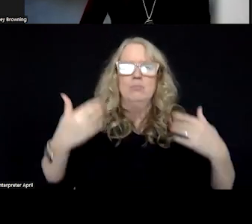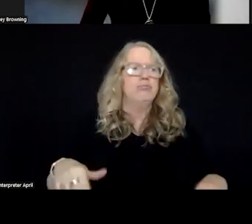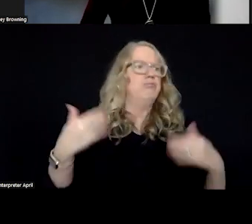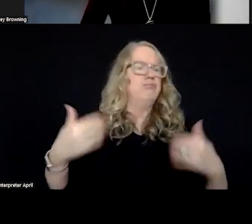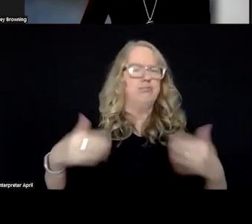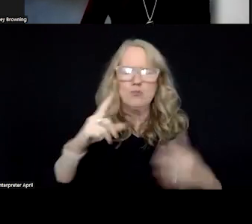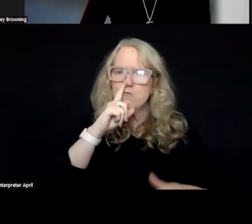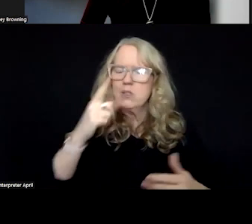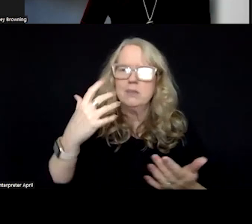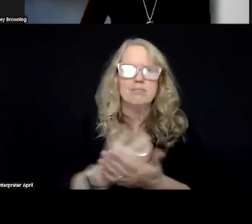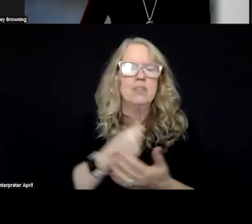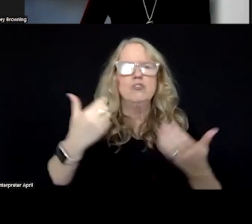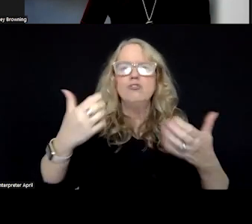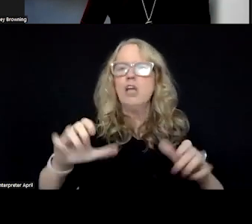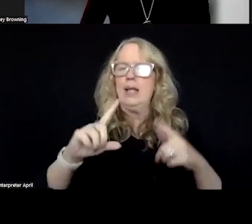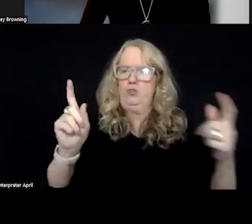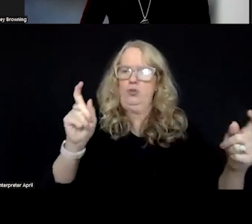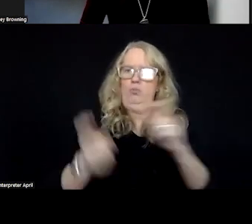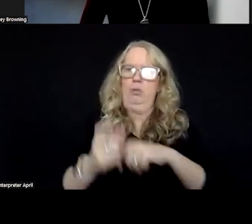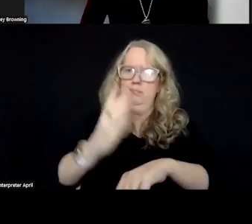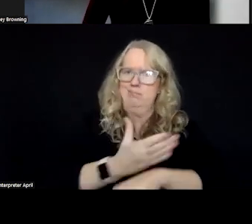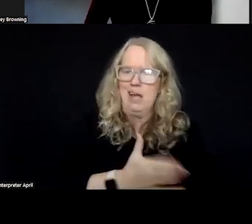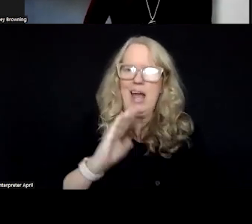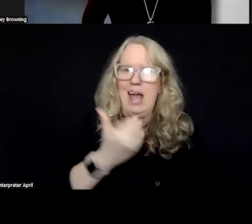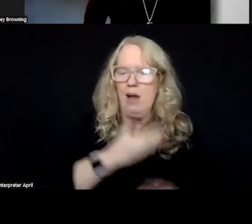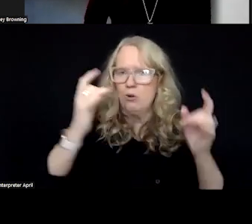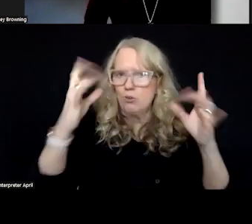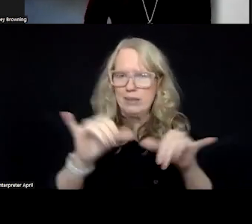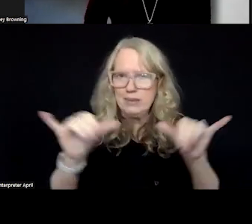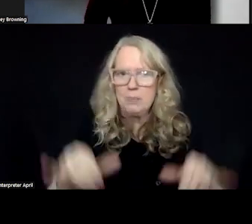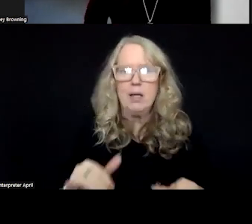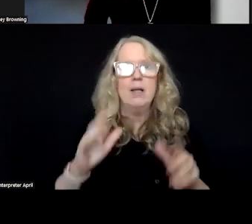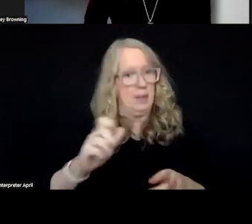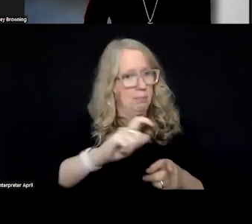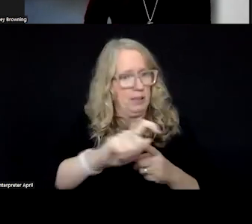THE CRISIS SYSTEM. WE KNOW THAT THERE IS A PLACE FOR CALL, WHICH IS 988.